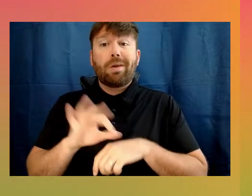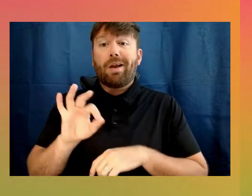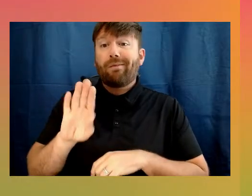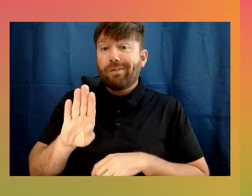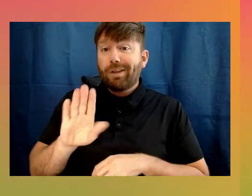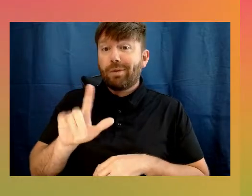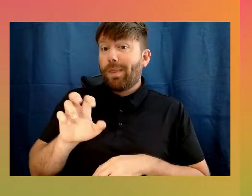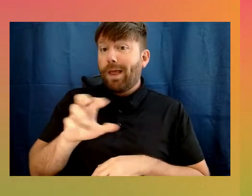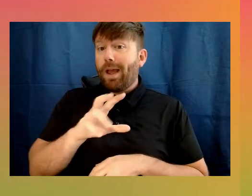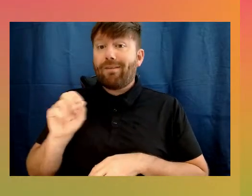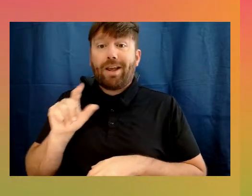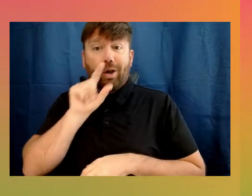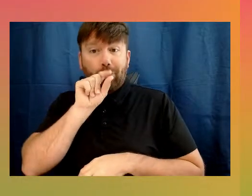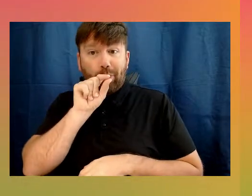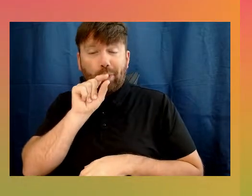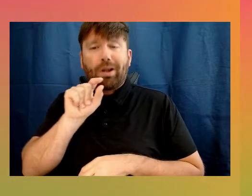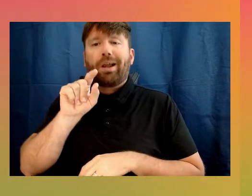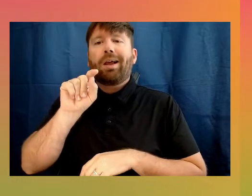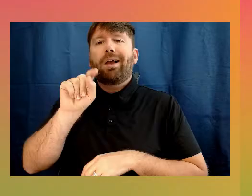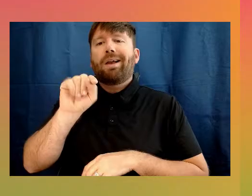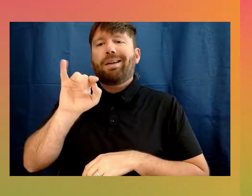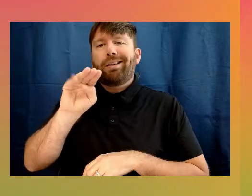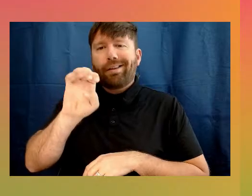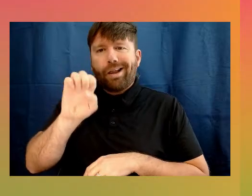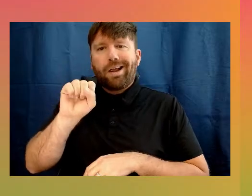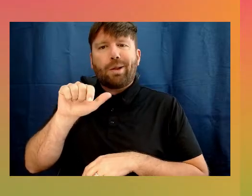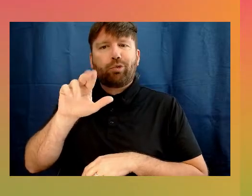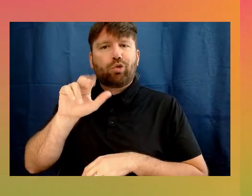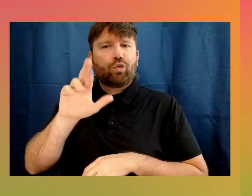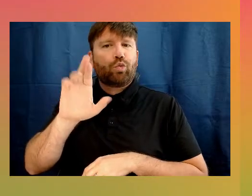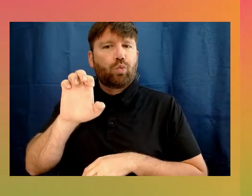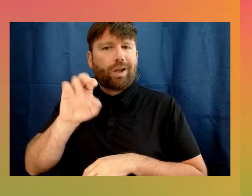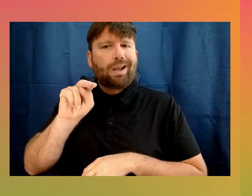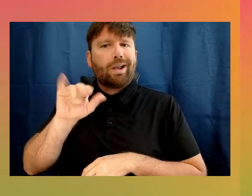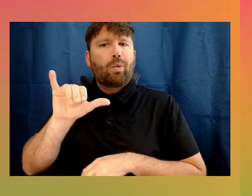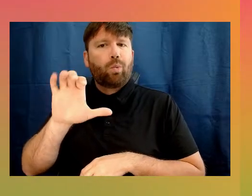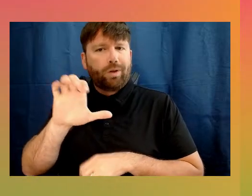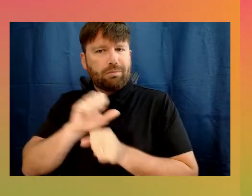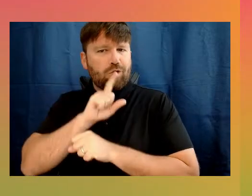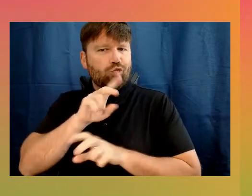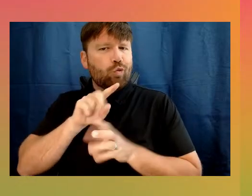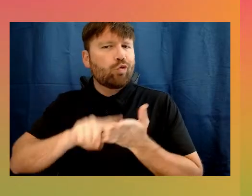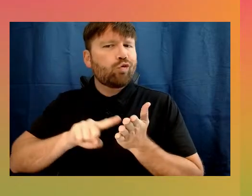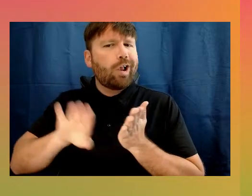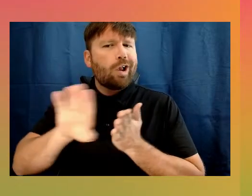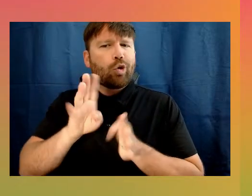BEVERAGES AND OTHER OFFERS FROM THE PARTNERS. THIS CLASS IS BEING STREAMED ON